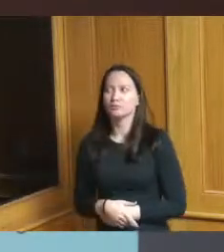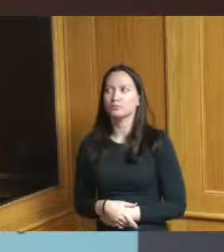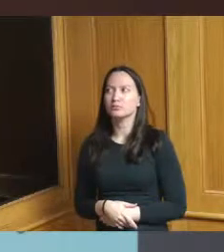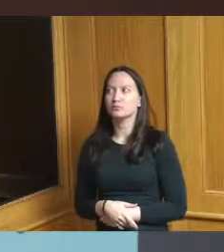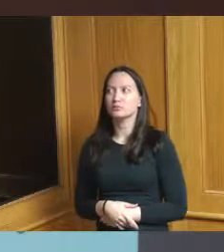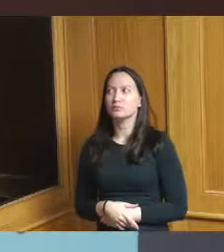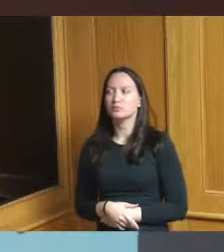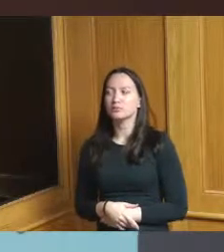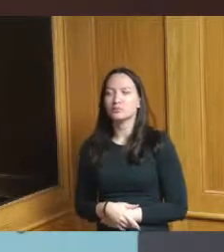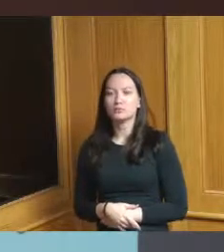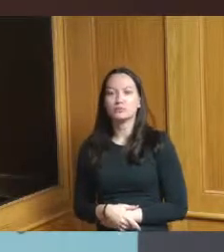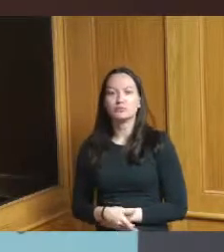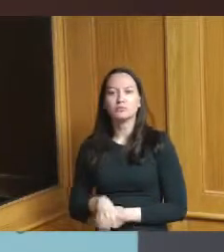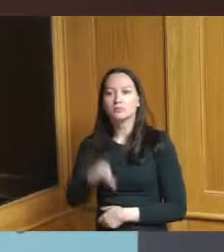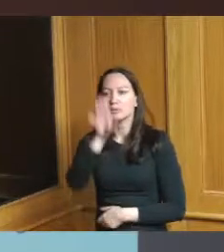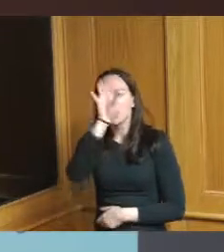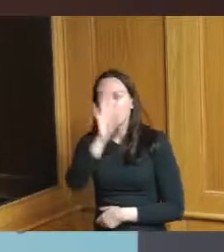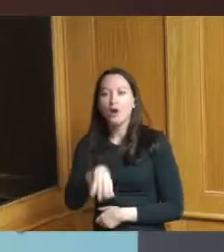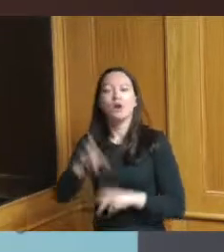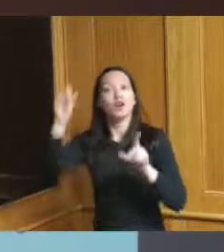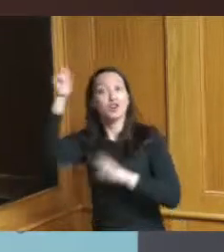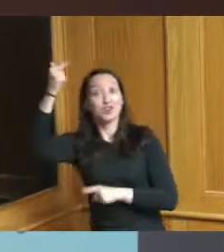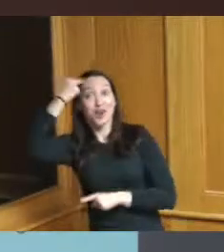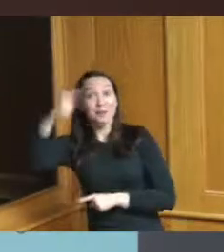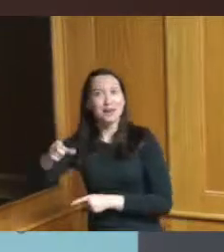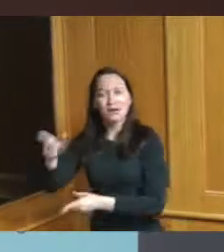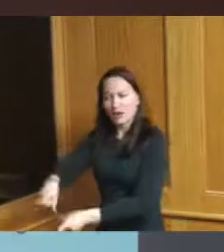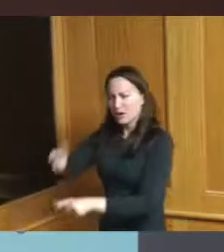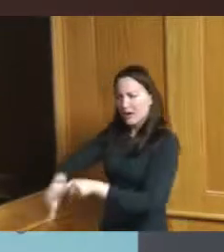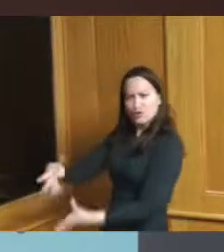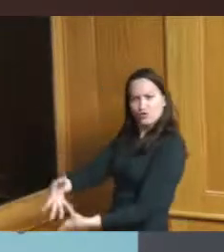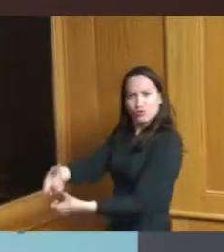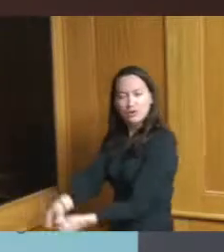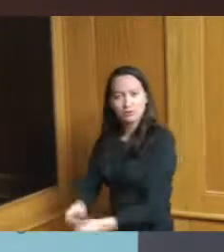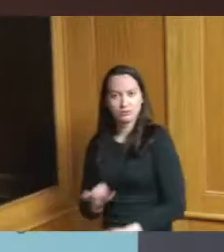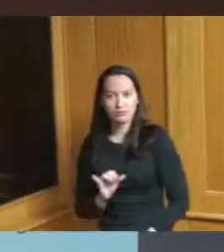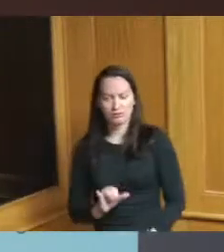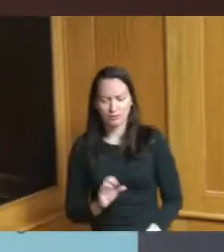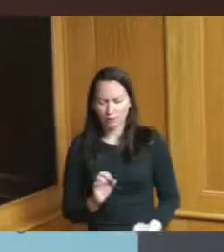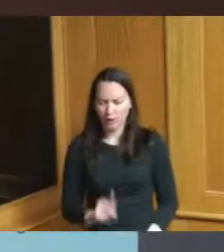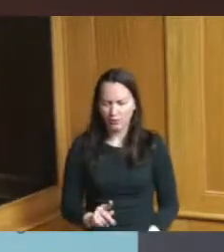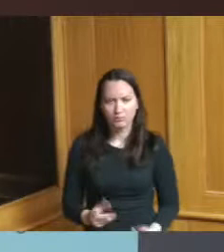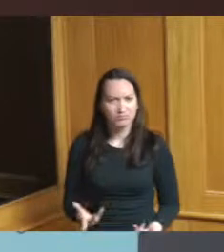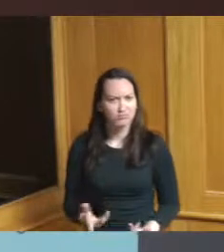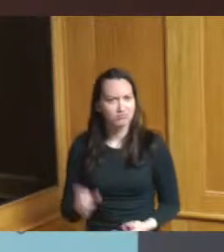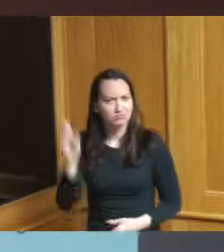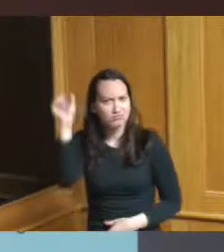so we you know the the government can't be trusted and okay so what is the government is everybody